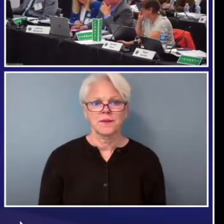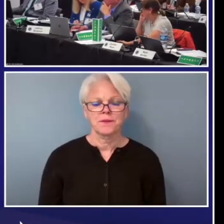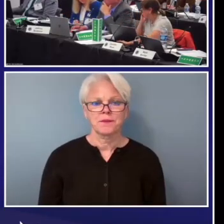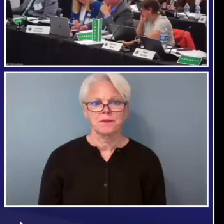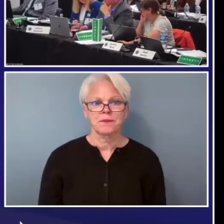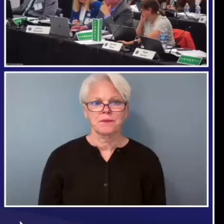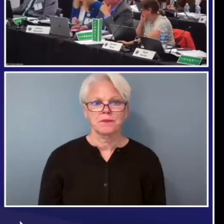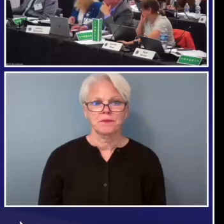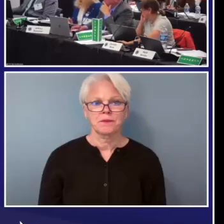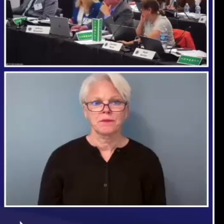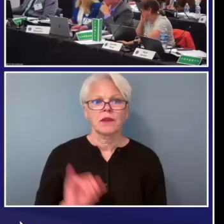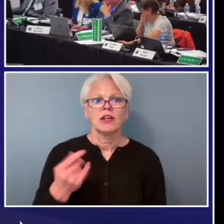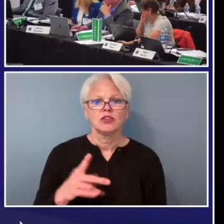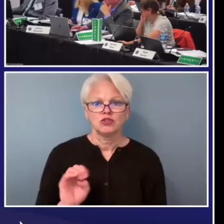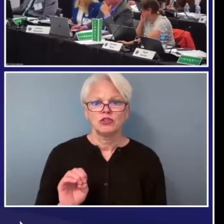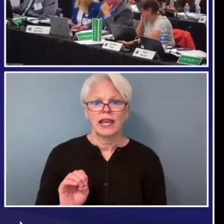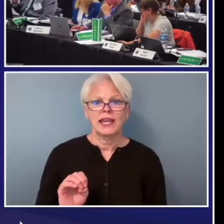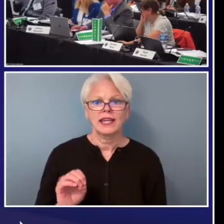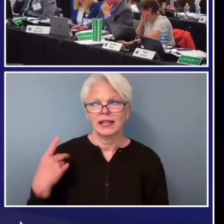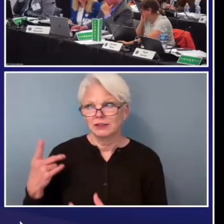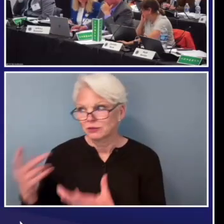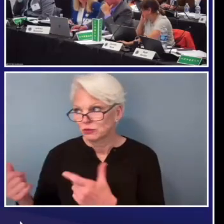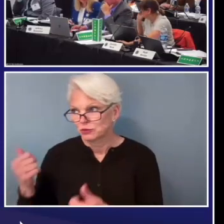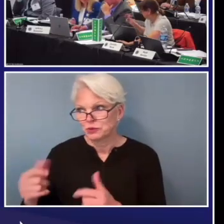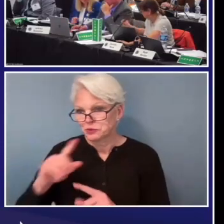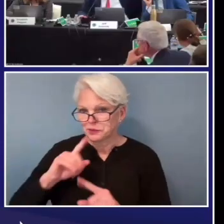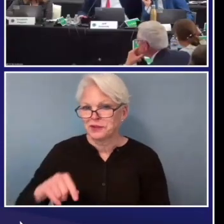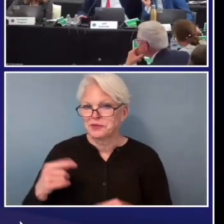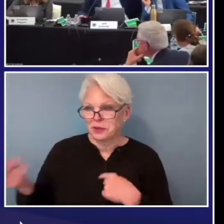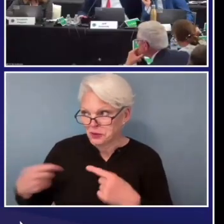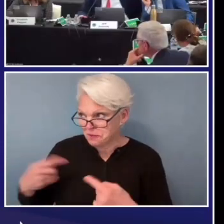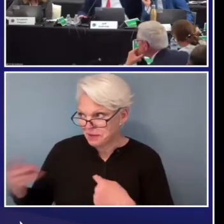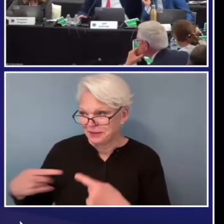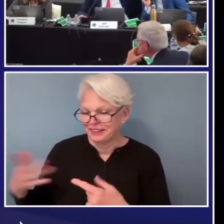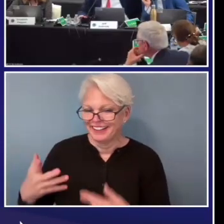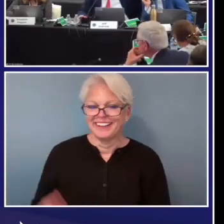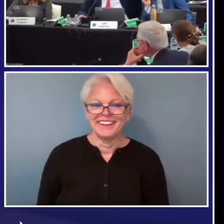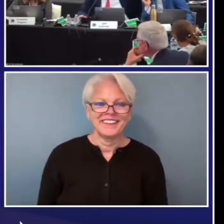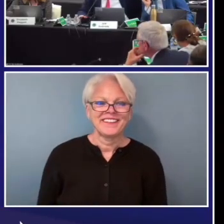Jake and I decide which one of us wants to take, take, take this one. Um, Okay, I'll